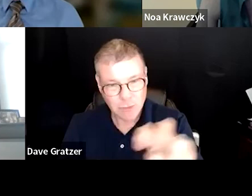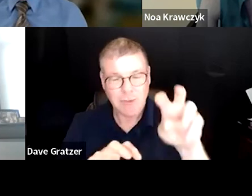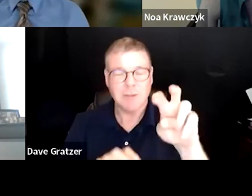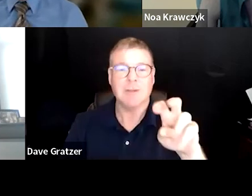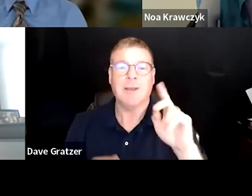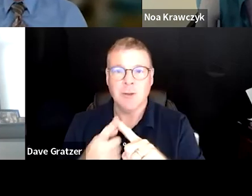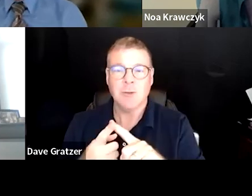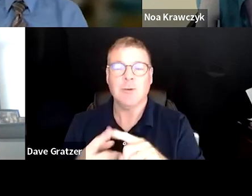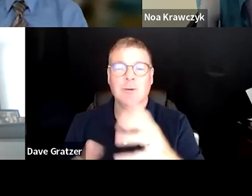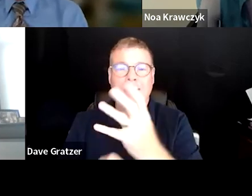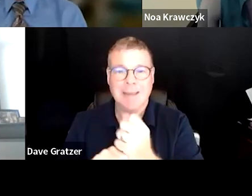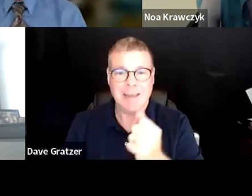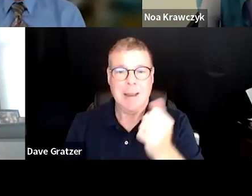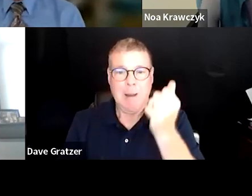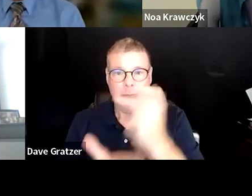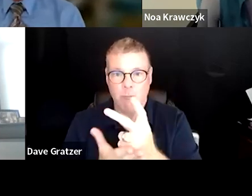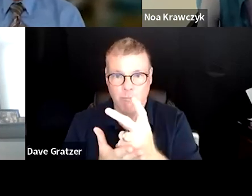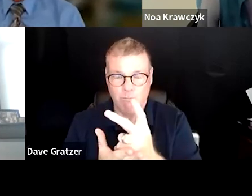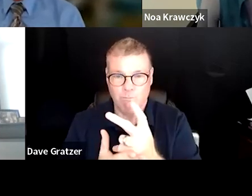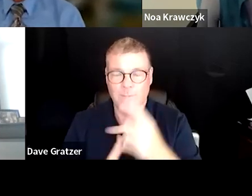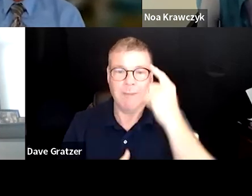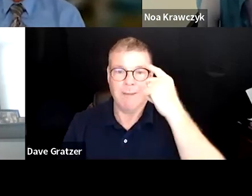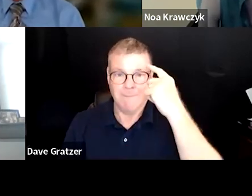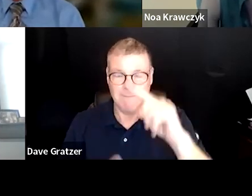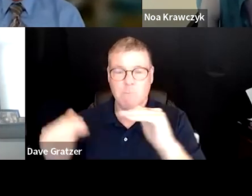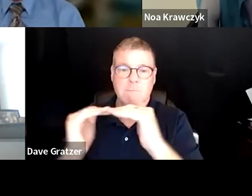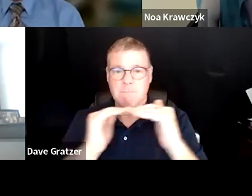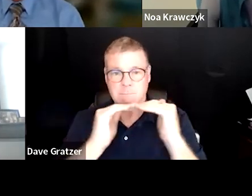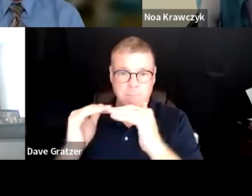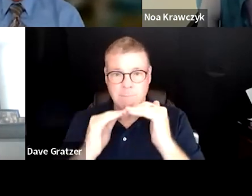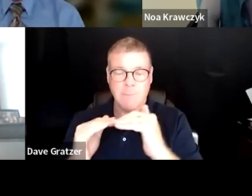to get clearance for peers who may or may not have